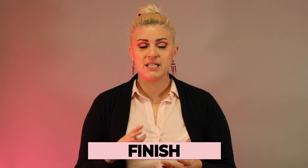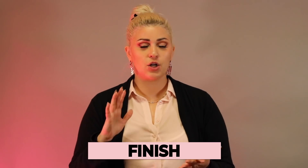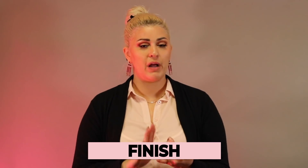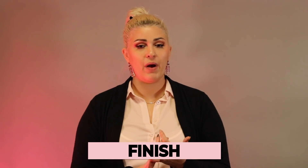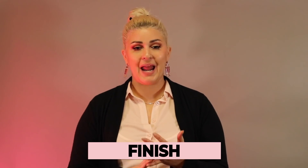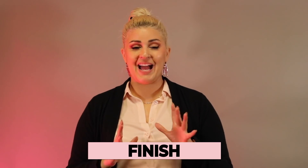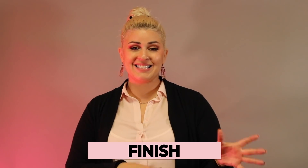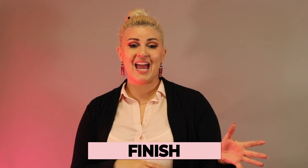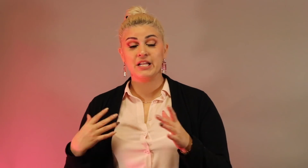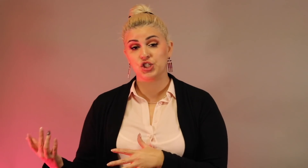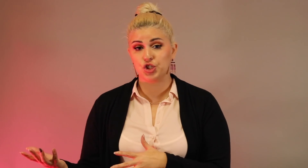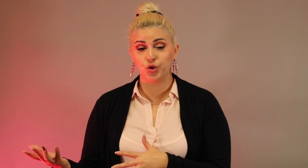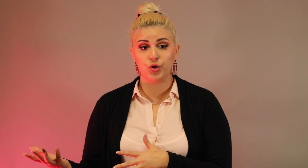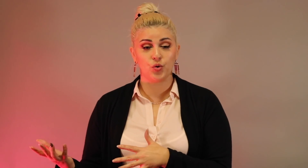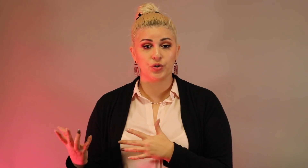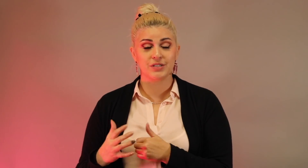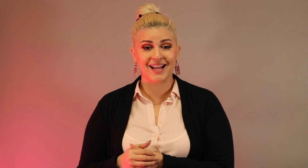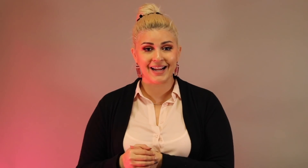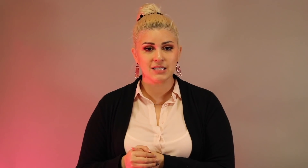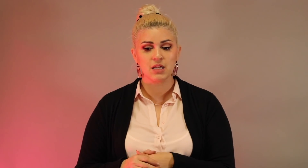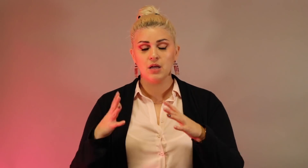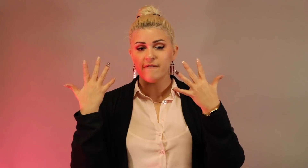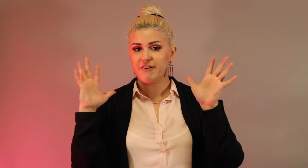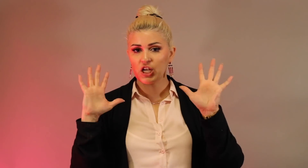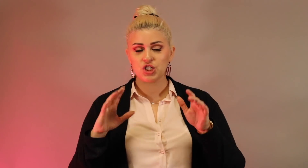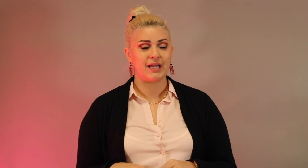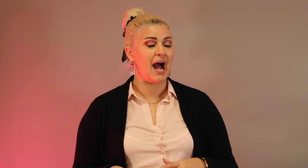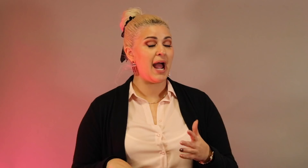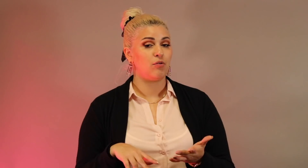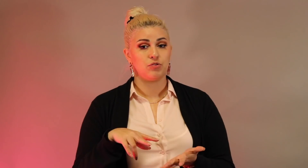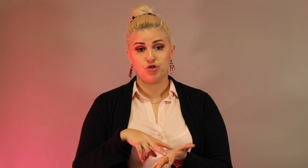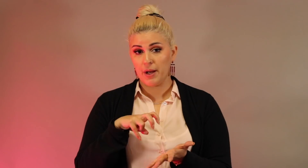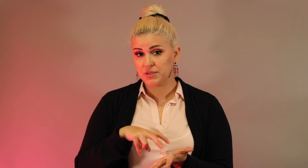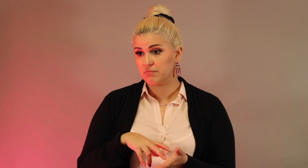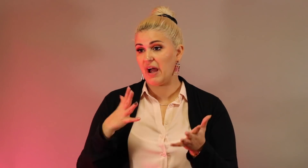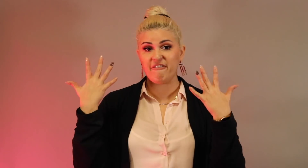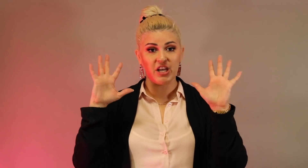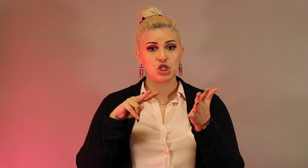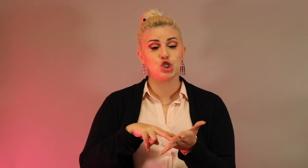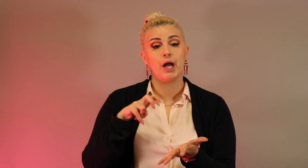This is a great way to add tense to your signs. Finish, like I jumped, I finish jumped